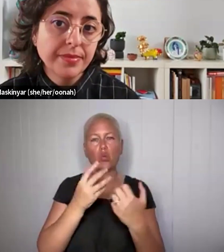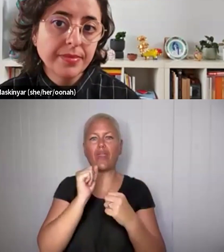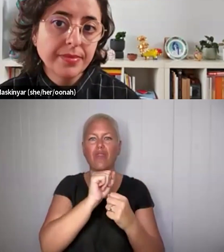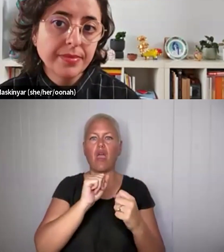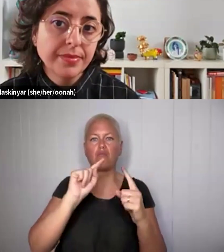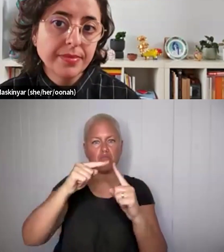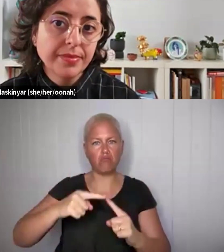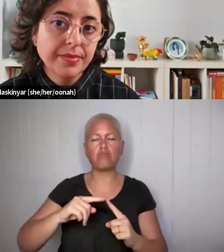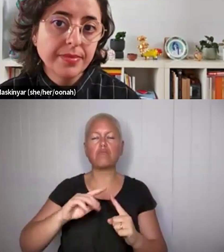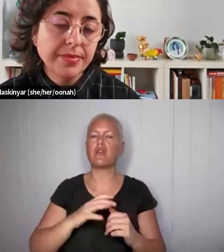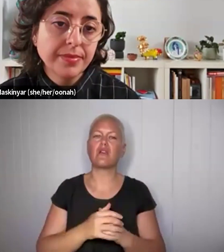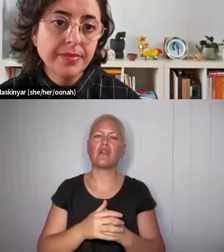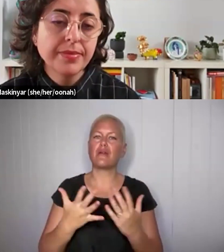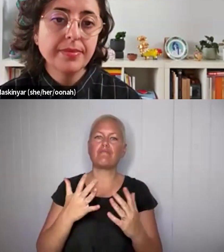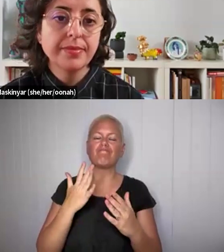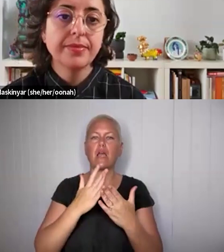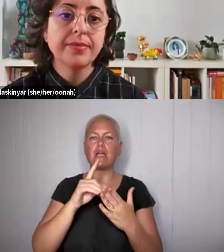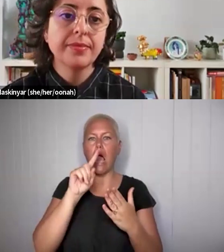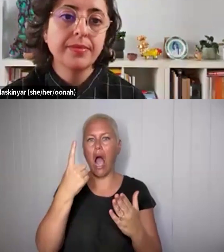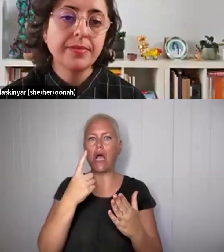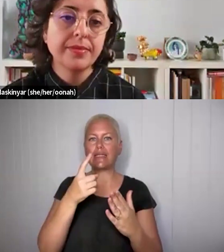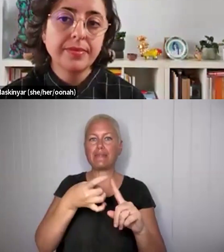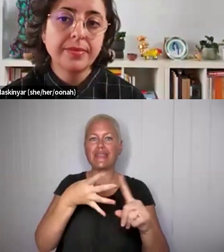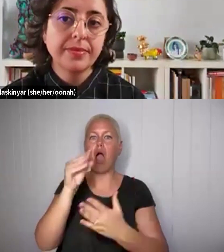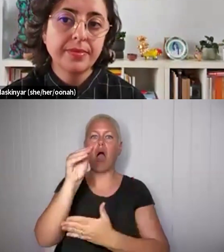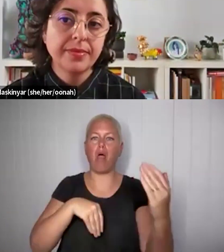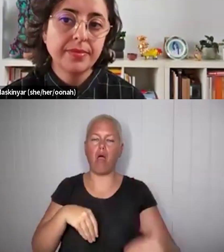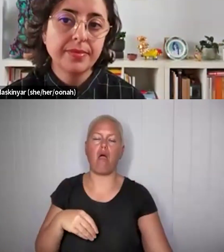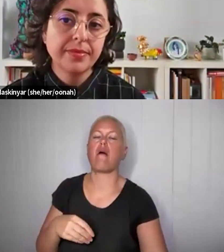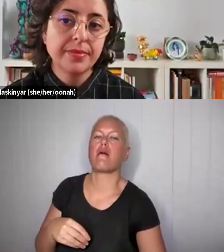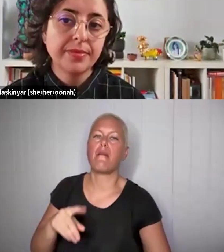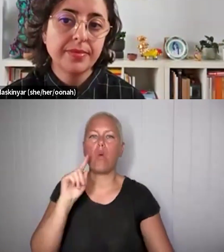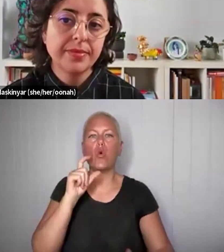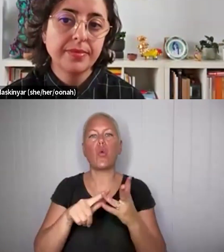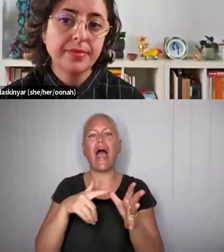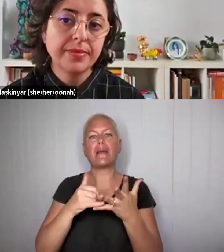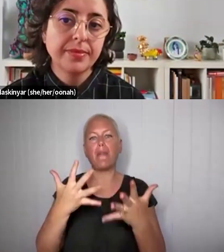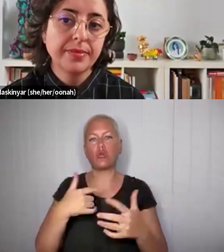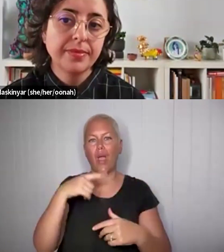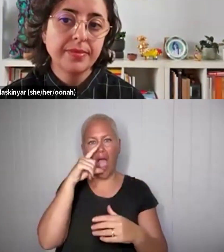is no way to necessarily apply, but we will be doing all we can to put forward Australian artist